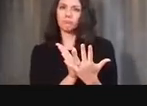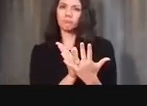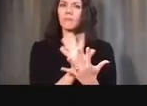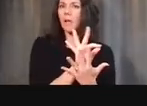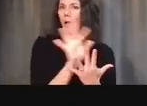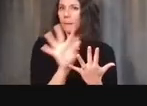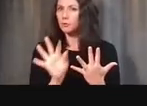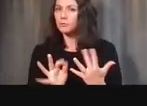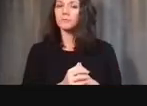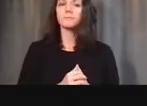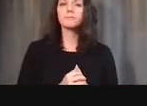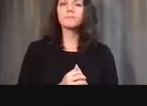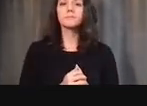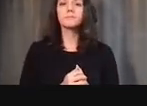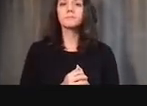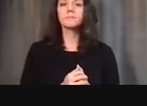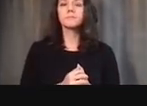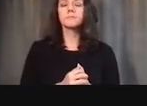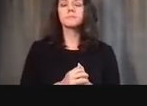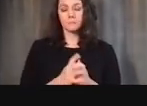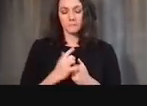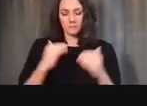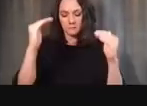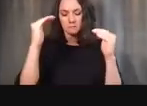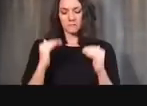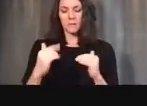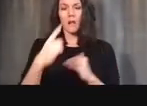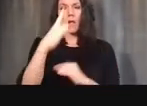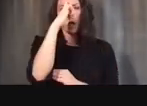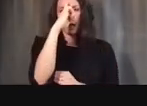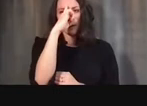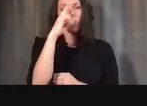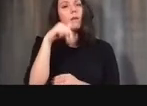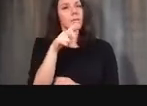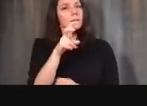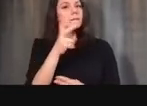I felt that my visit allowed me to safely explore my thoughts and emotions.